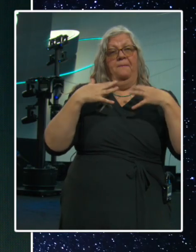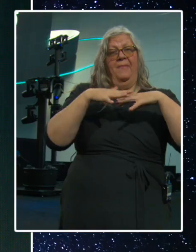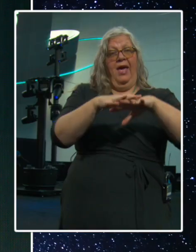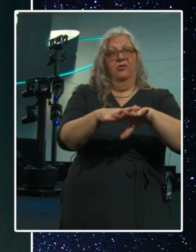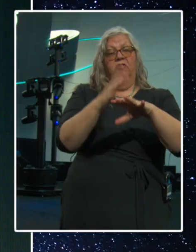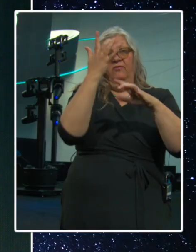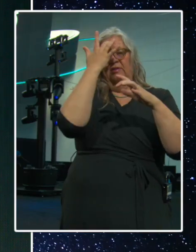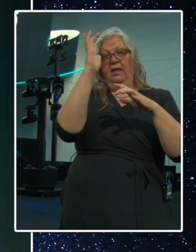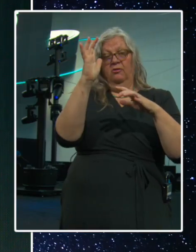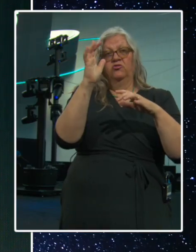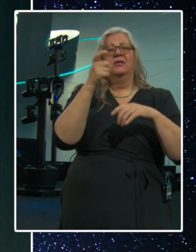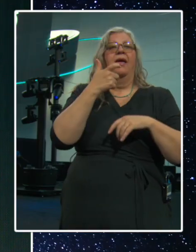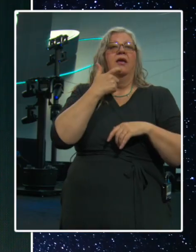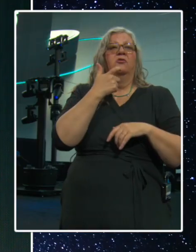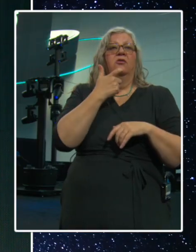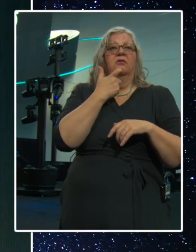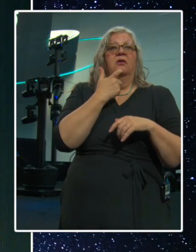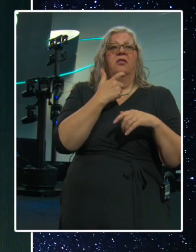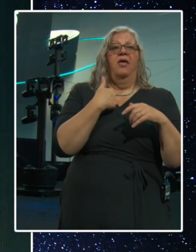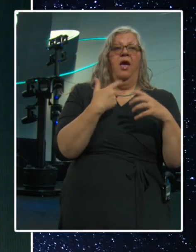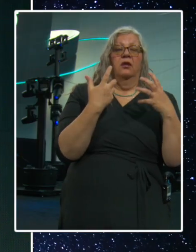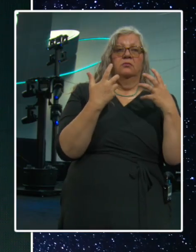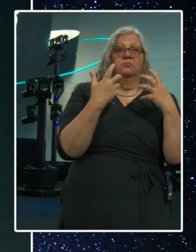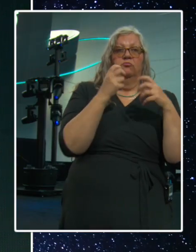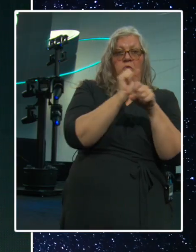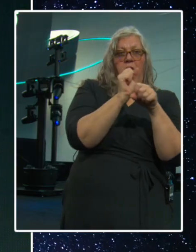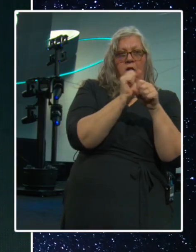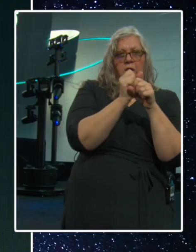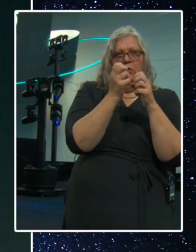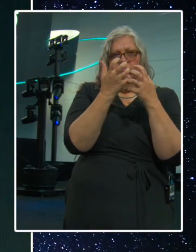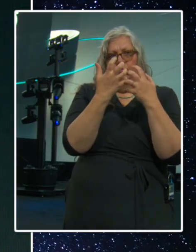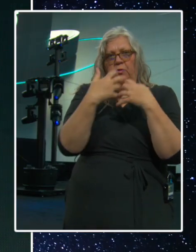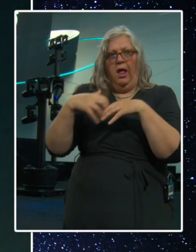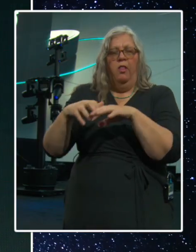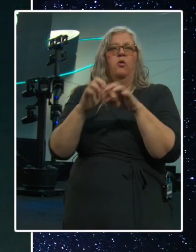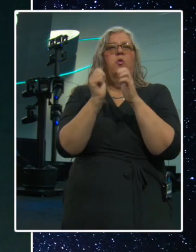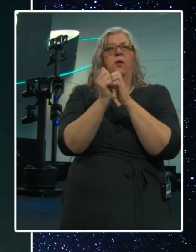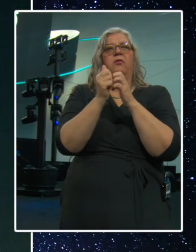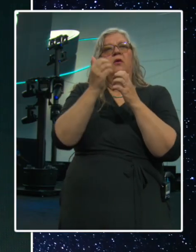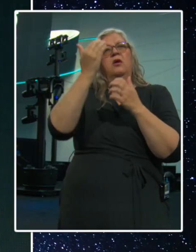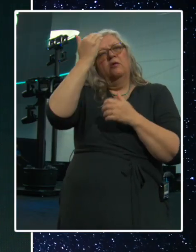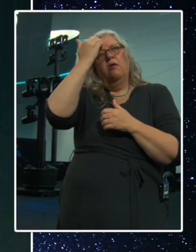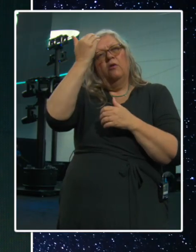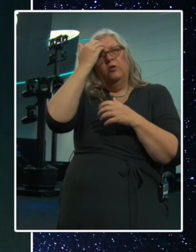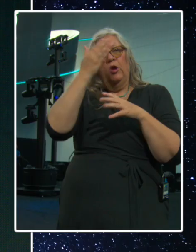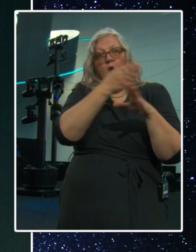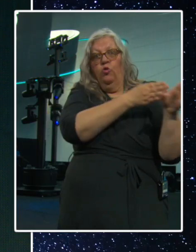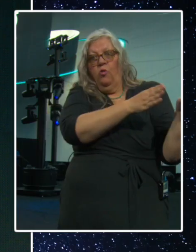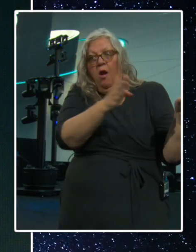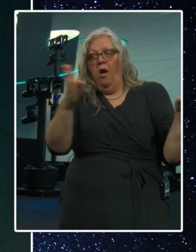that collaborate, learn and act with context across your entire hybrid IT estate.